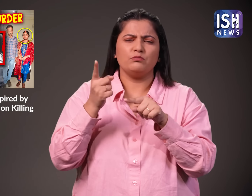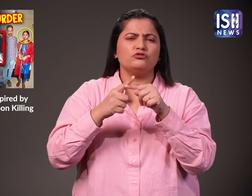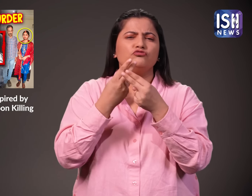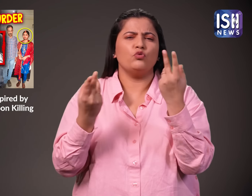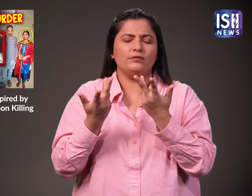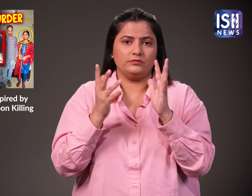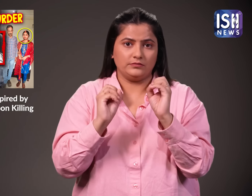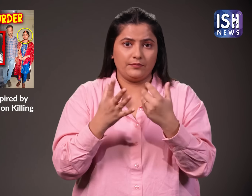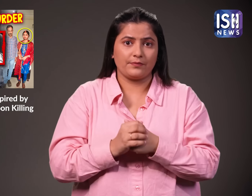Lets start.